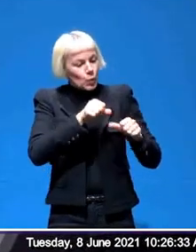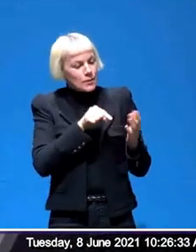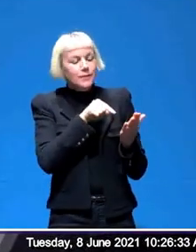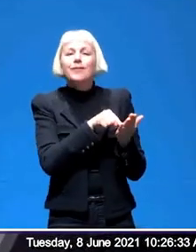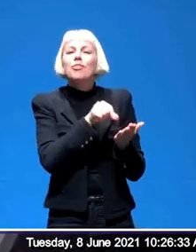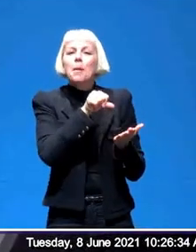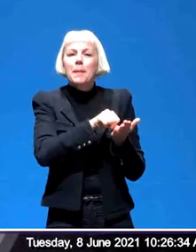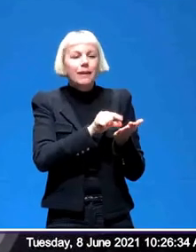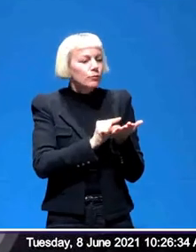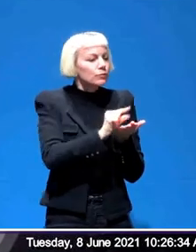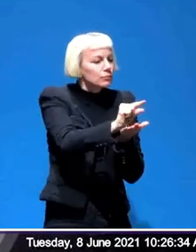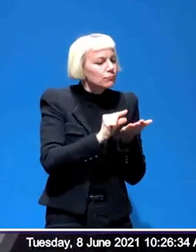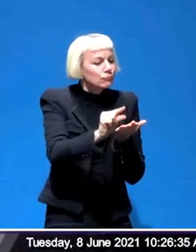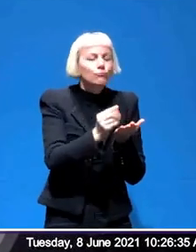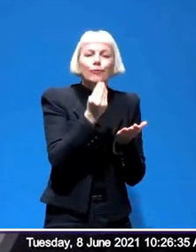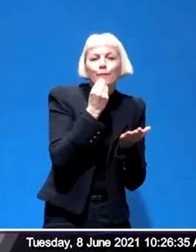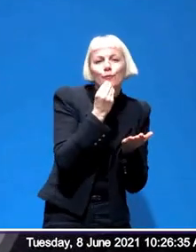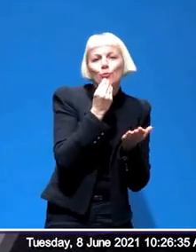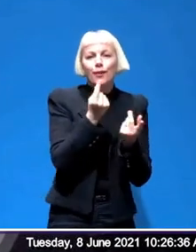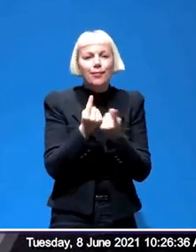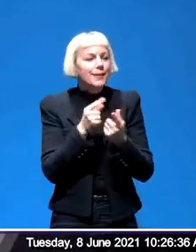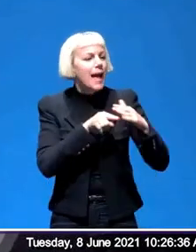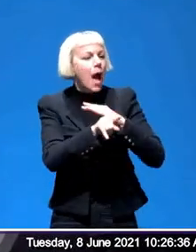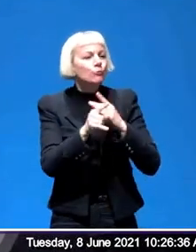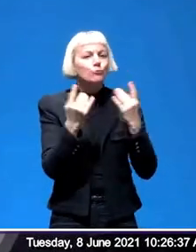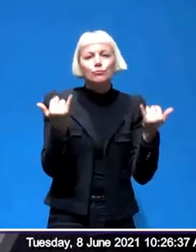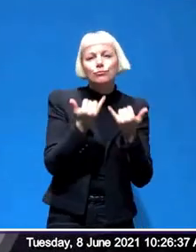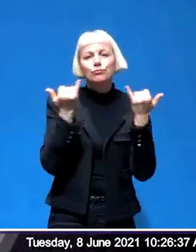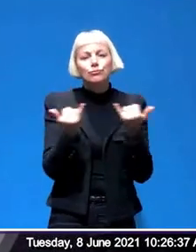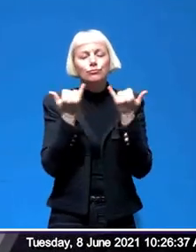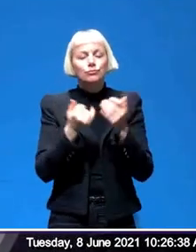Decision-making for Daniel continued more or less in this way until he moved